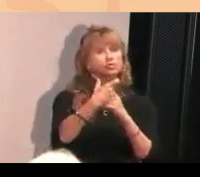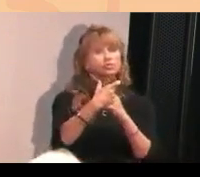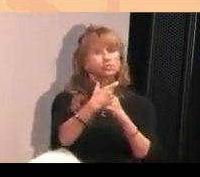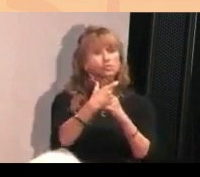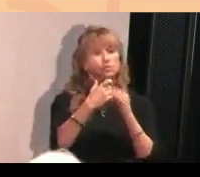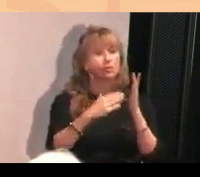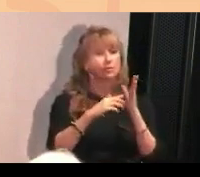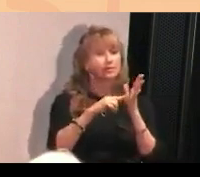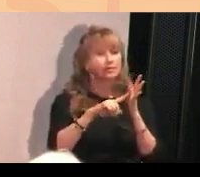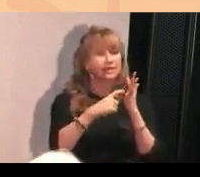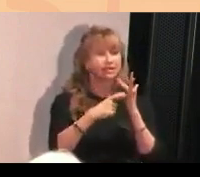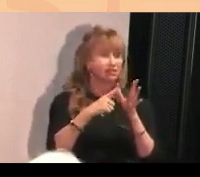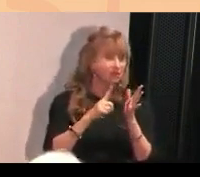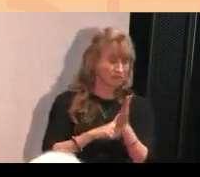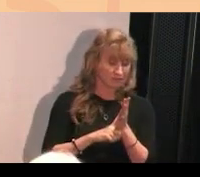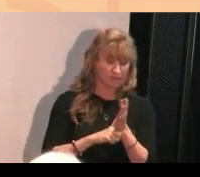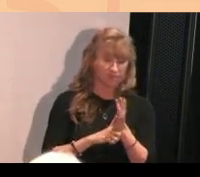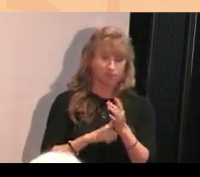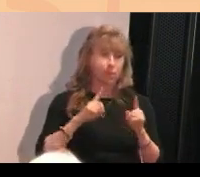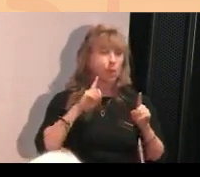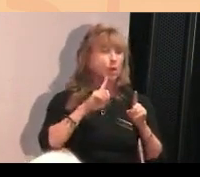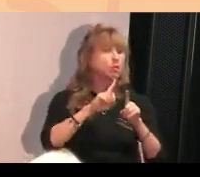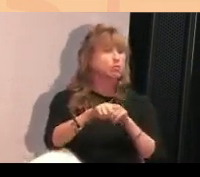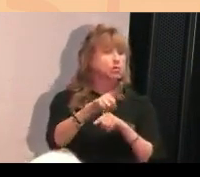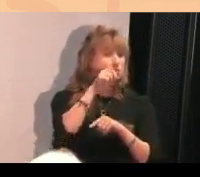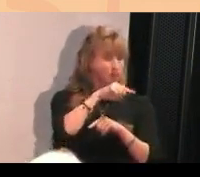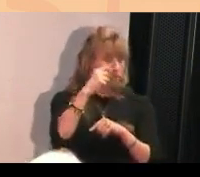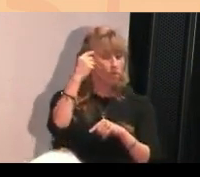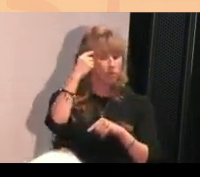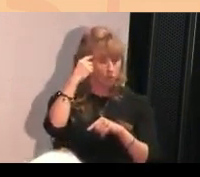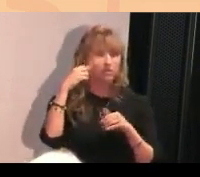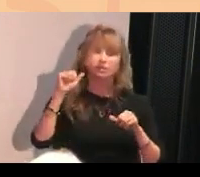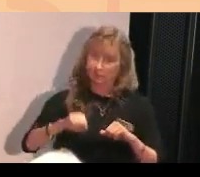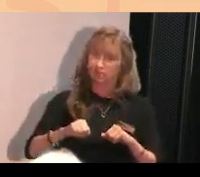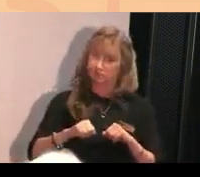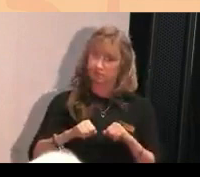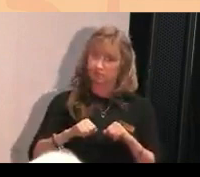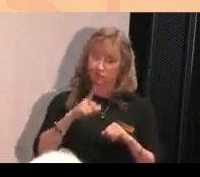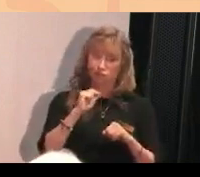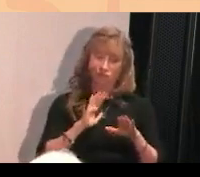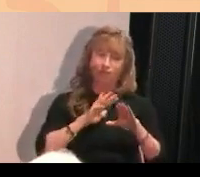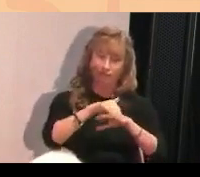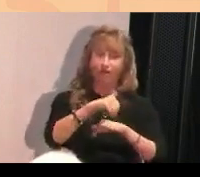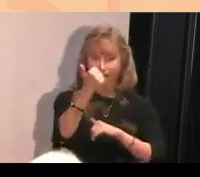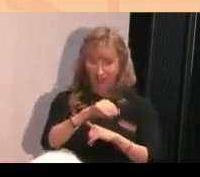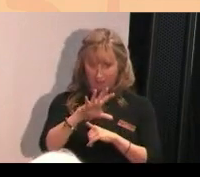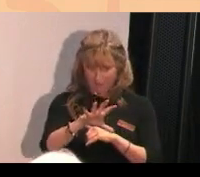while nearly all participants thought it should cover the arts some felt a national body should